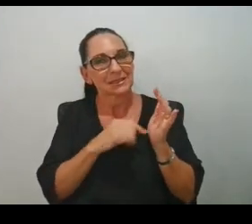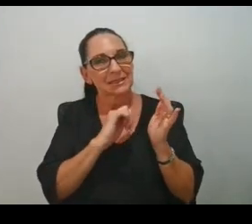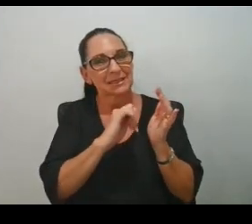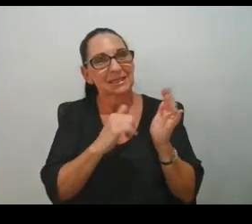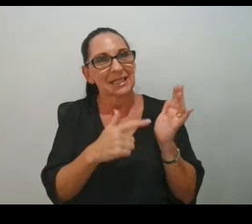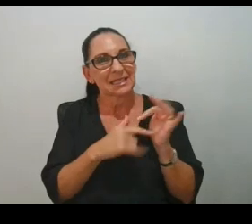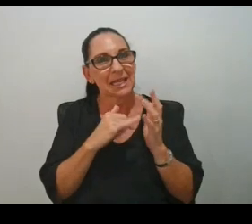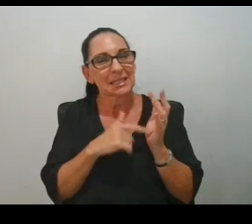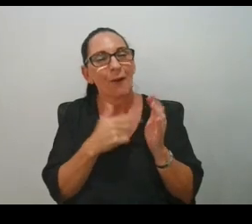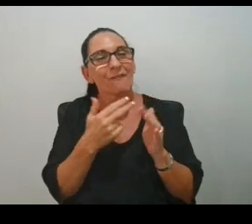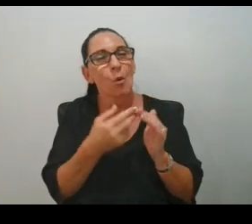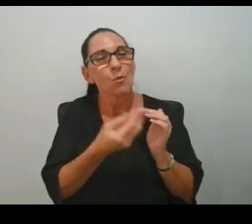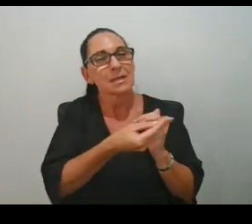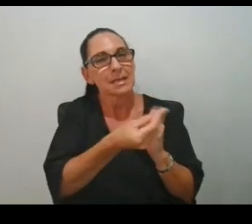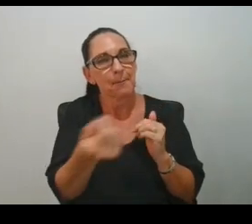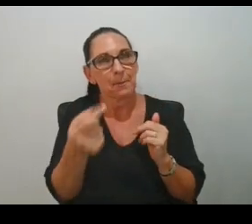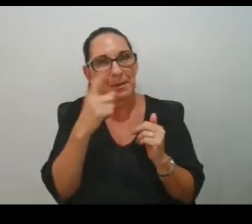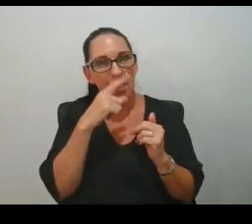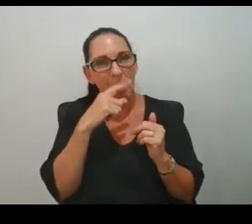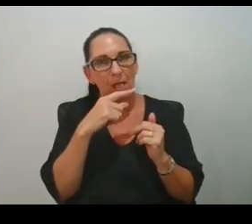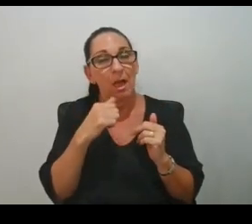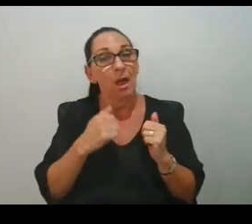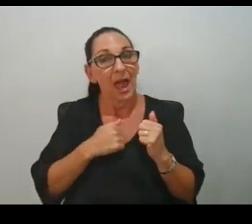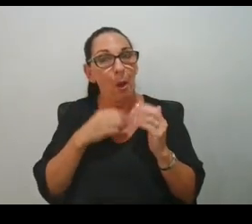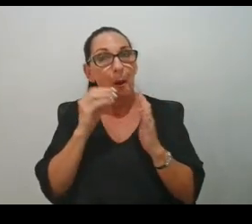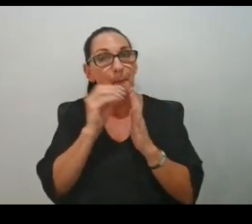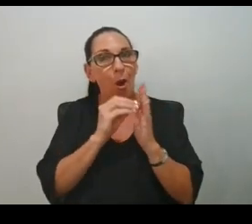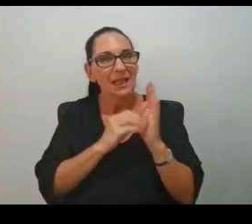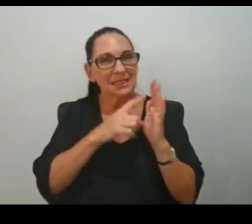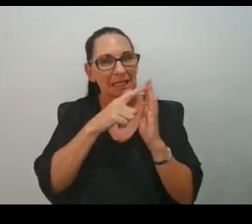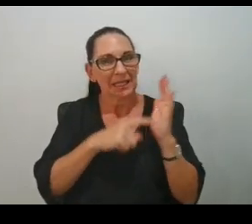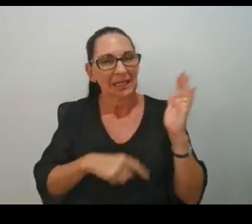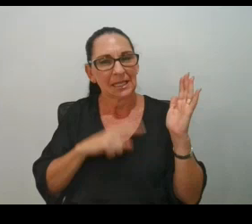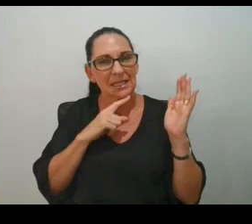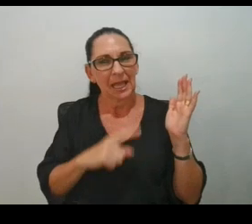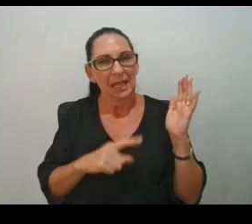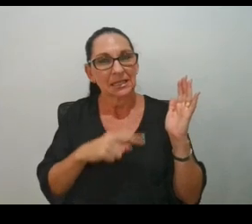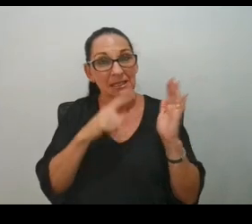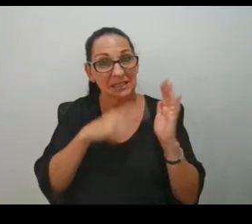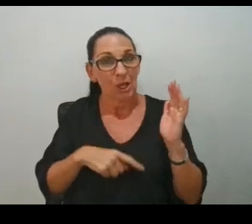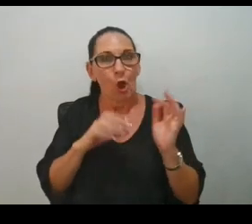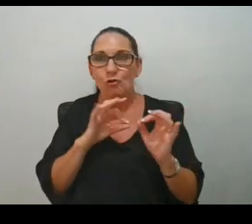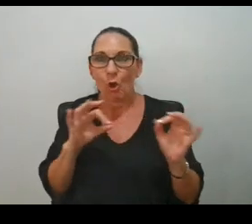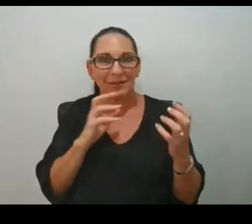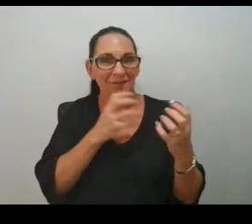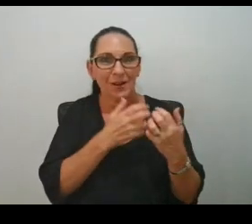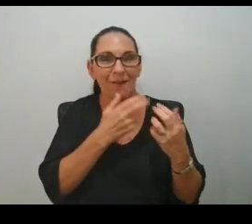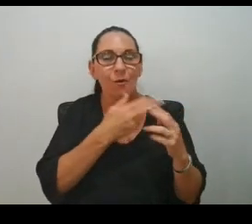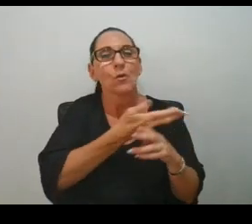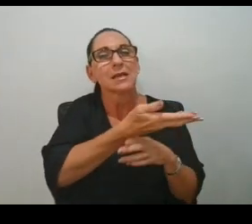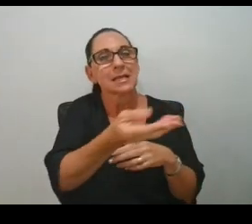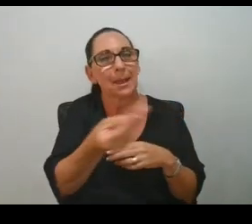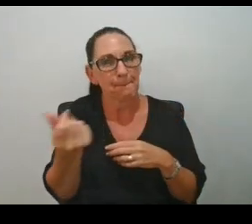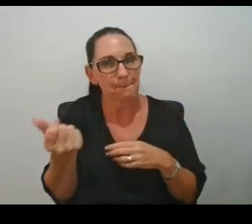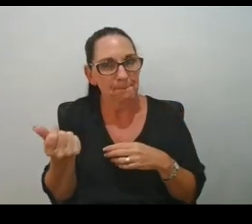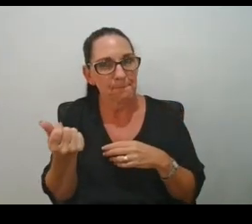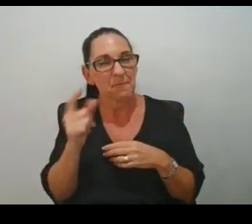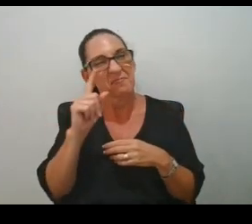our policy manual will detail the cases that it doesn't apply to um but basically our merits test